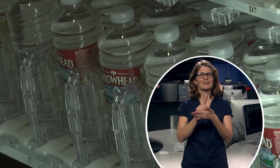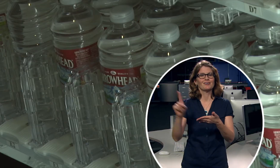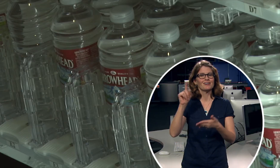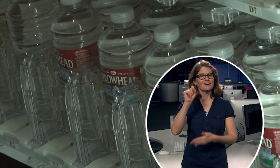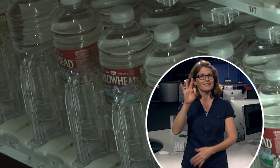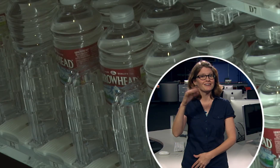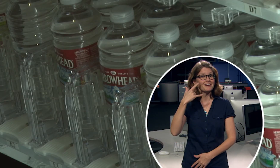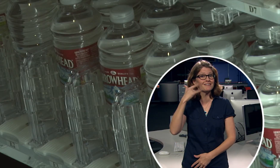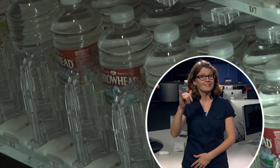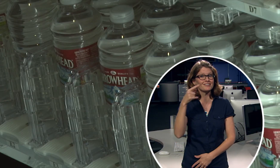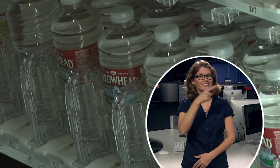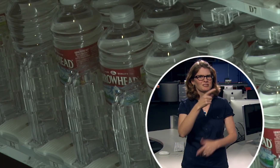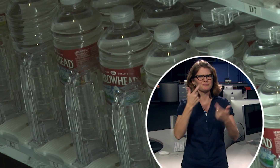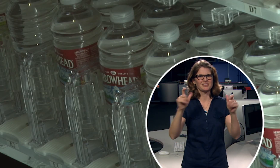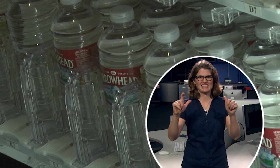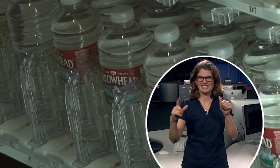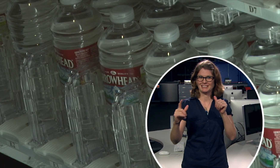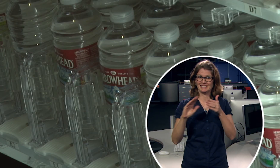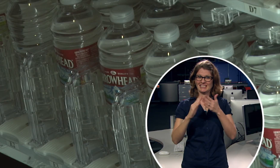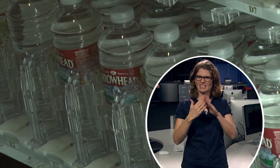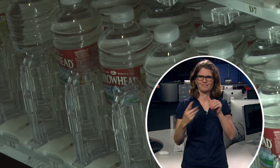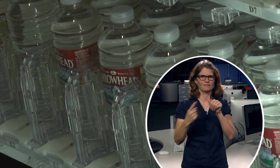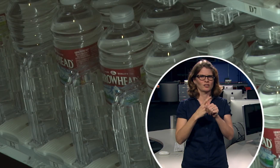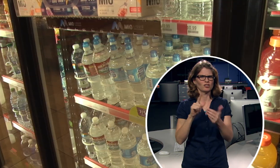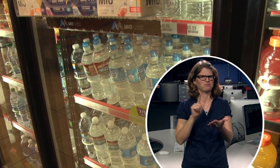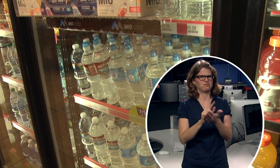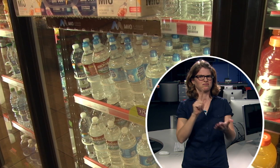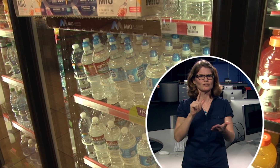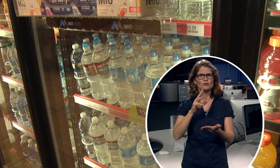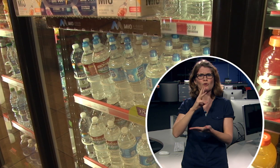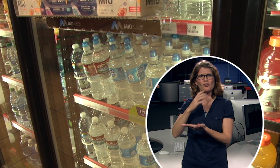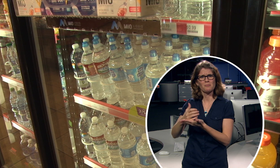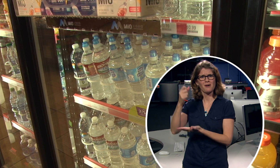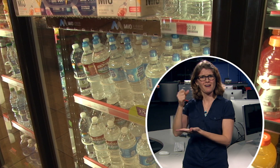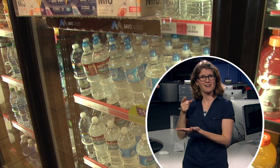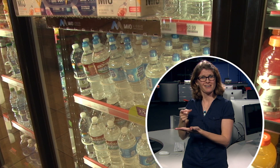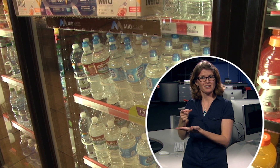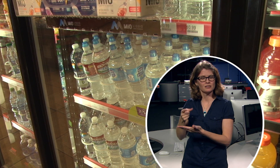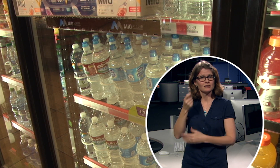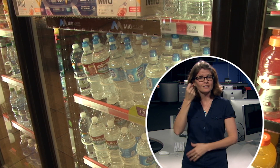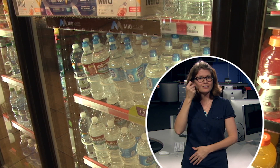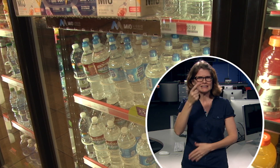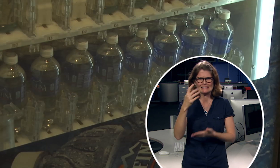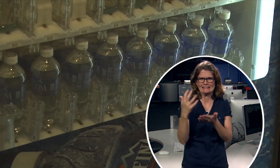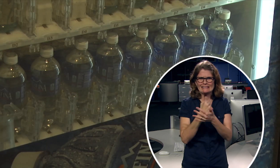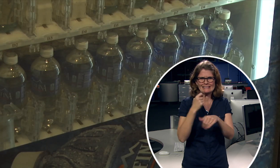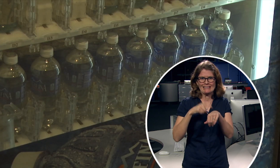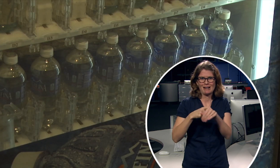LAST WEEK SAN FRANCISCO BECAME THE FIRST MAJOR U-S CITY TO BAN SINGLE USE WATER BOTTLES.